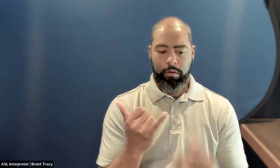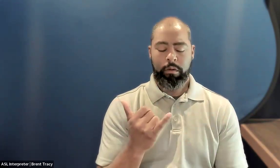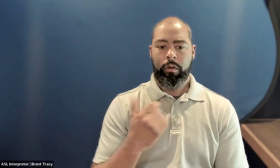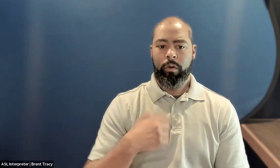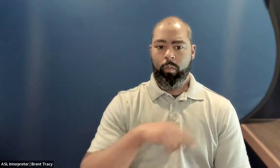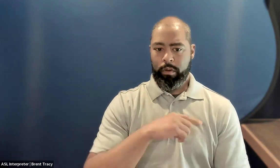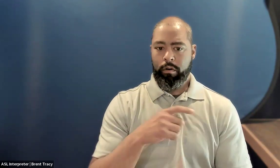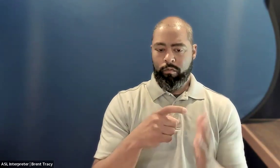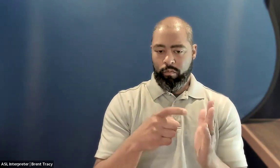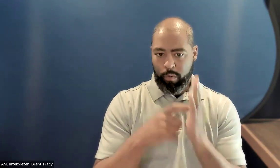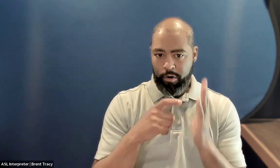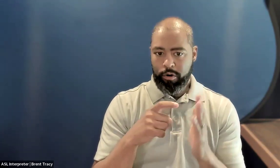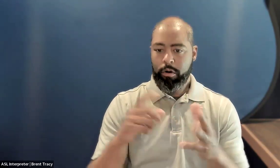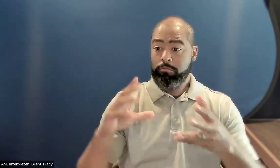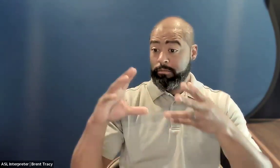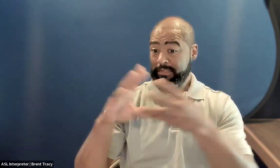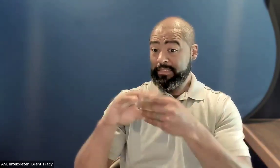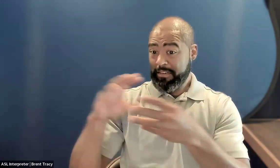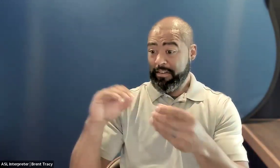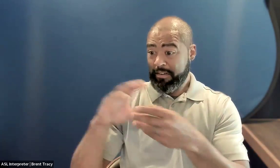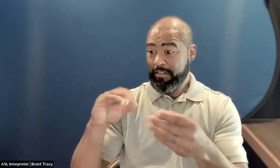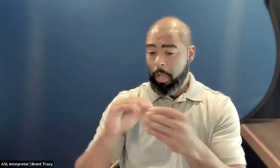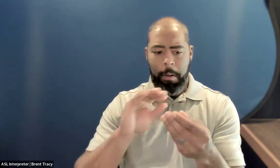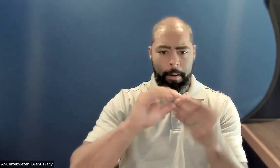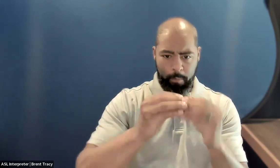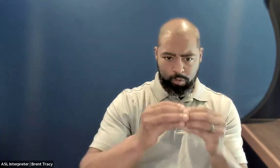of how the project addresses the standard recommendations from